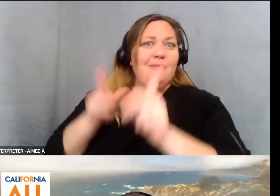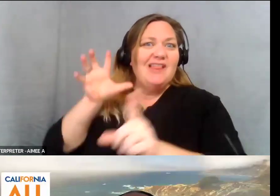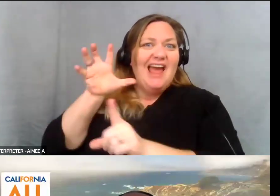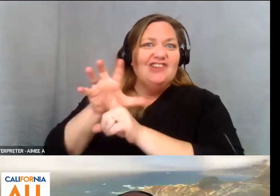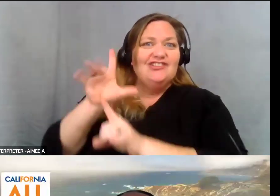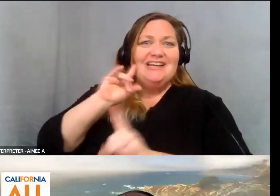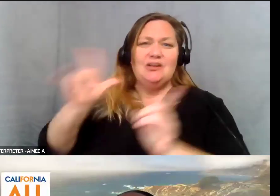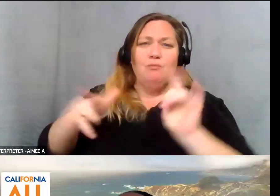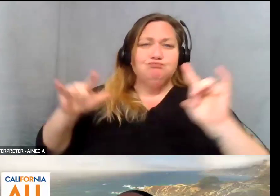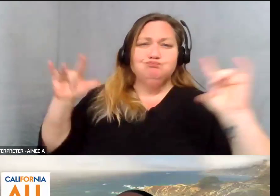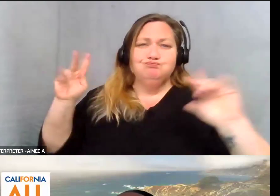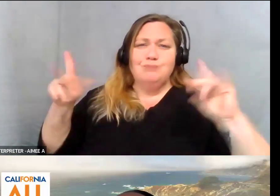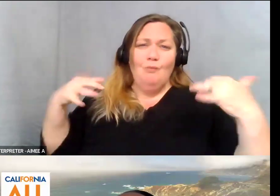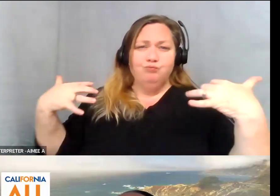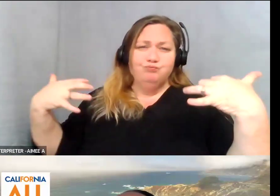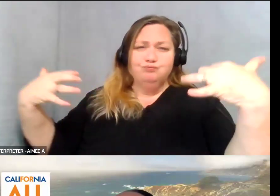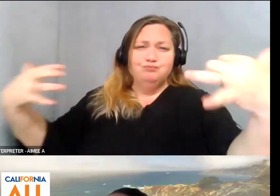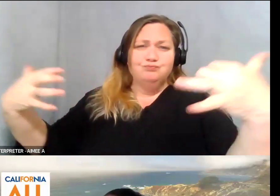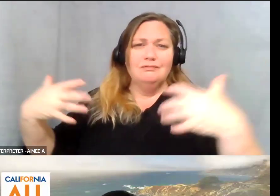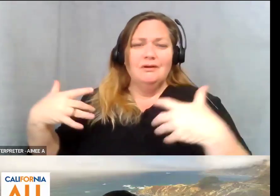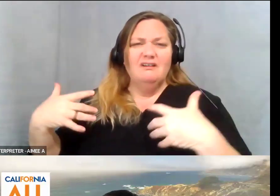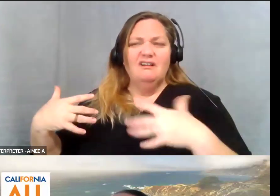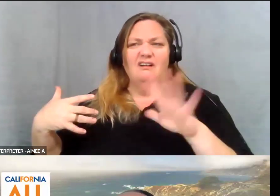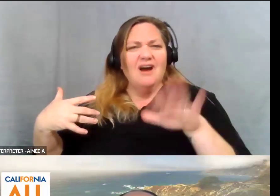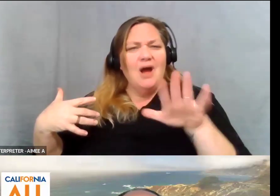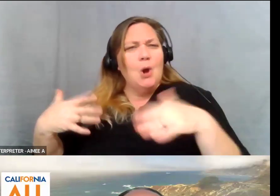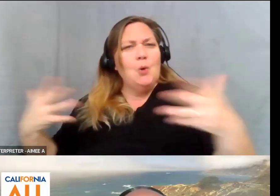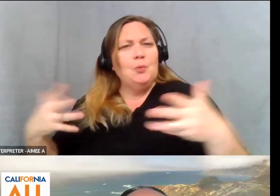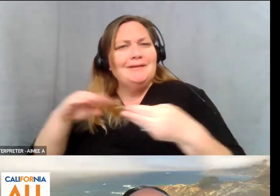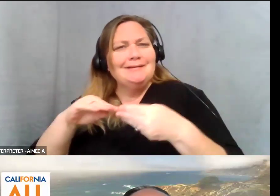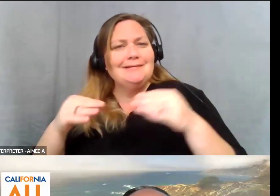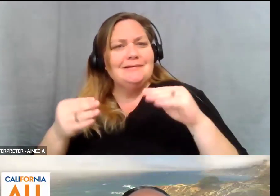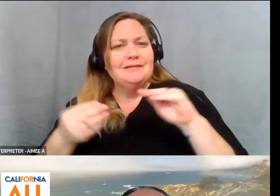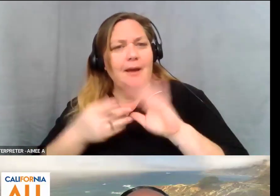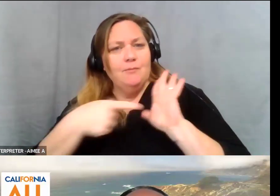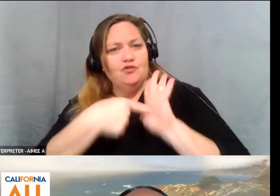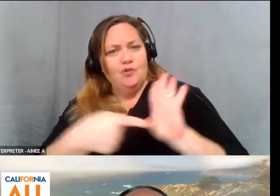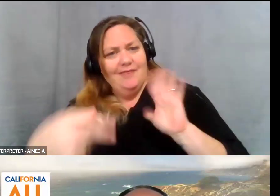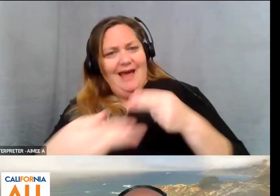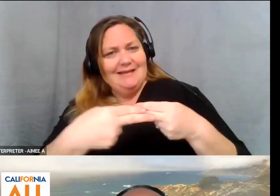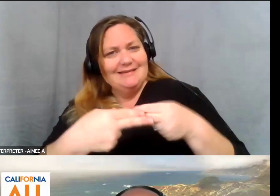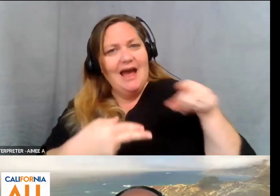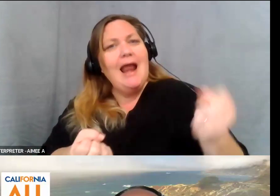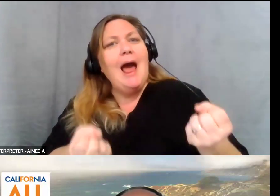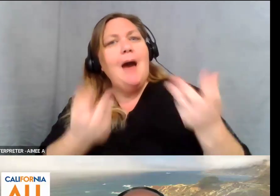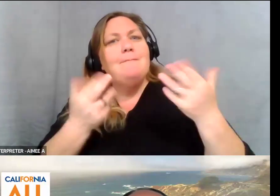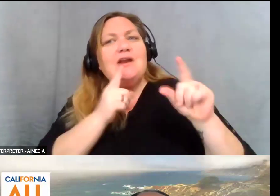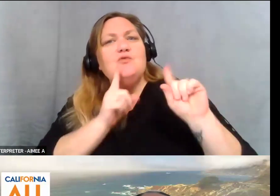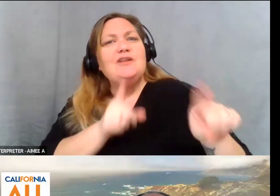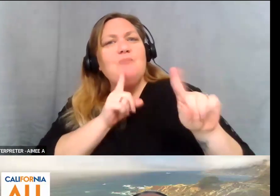quite large. Tell me the number shown on that slide, as far as how many respondents out of